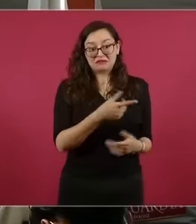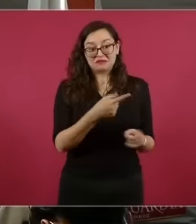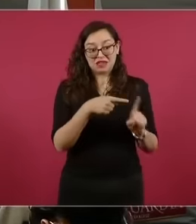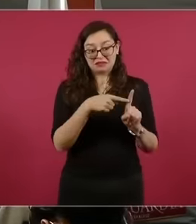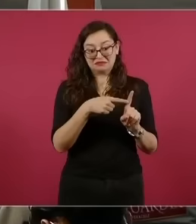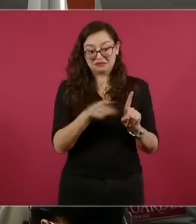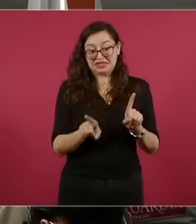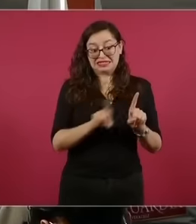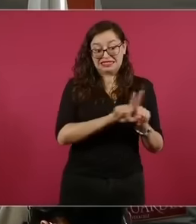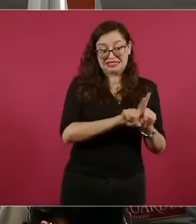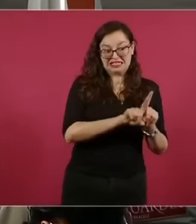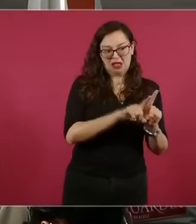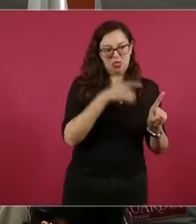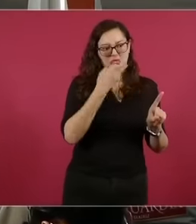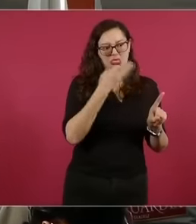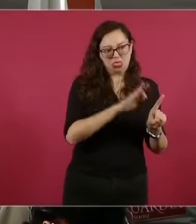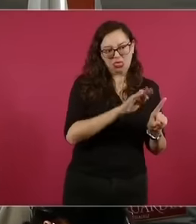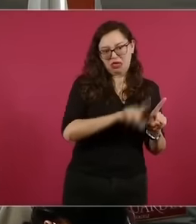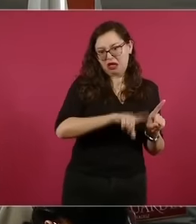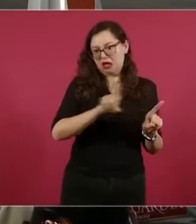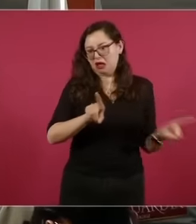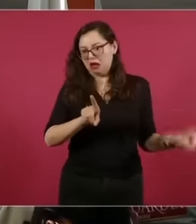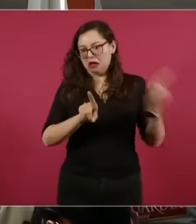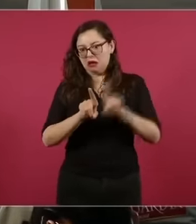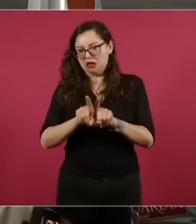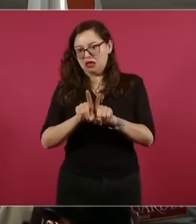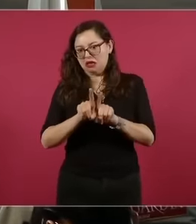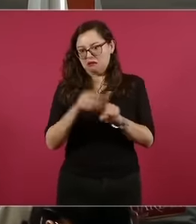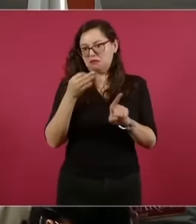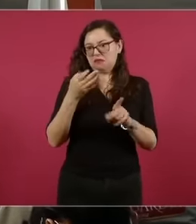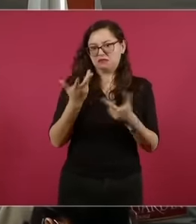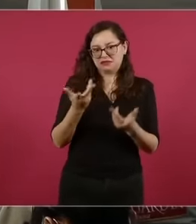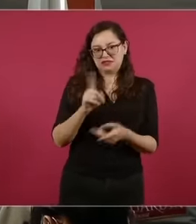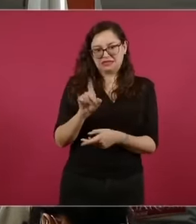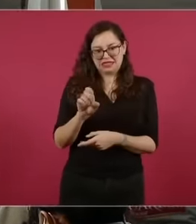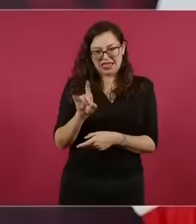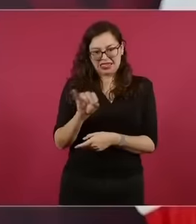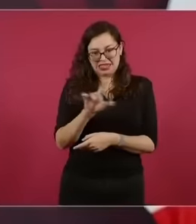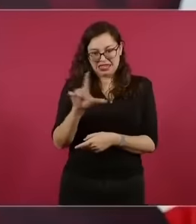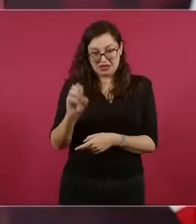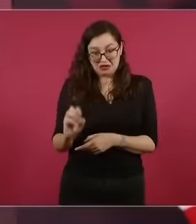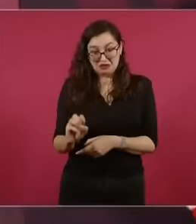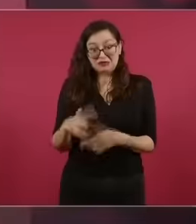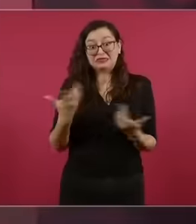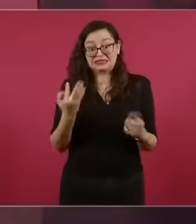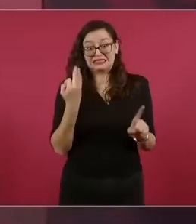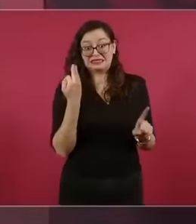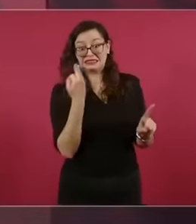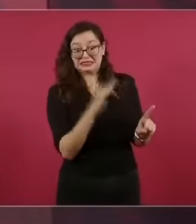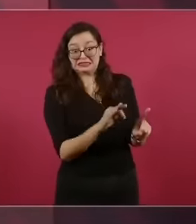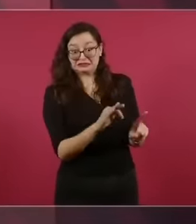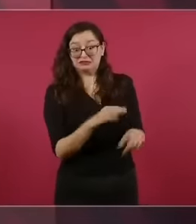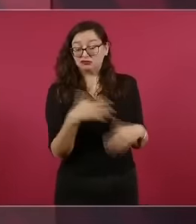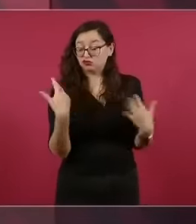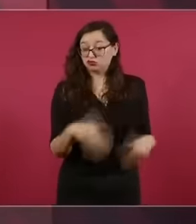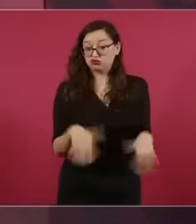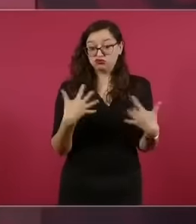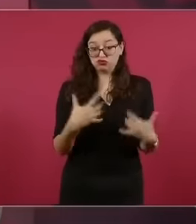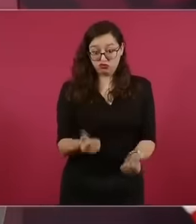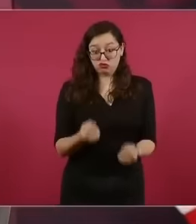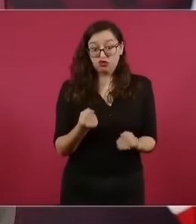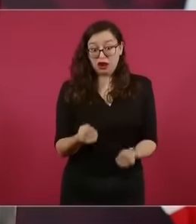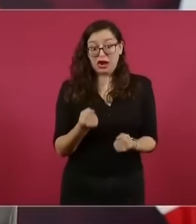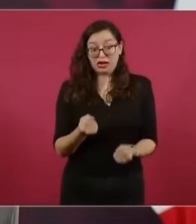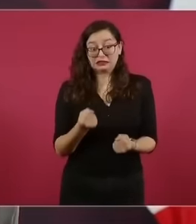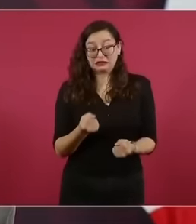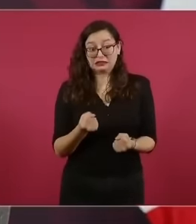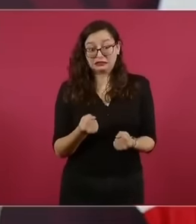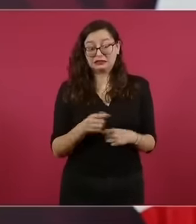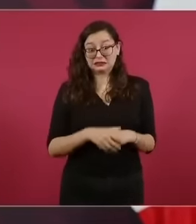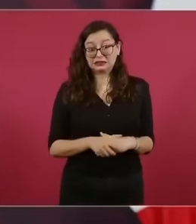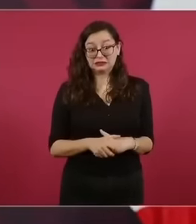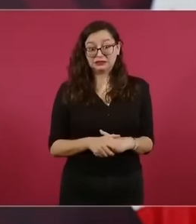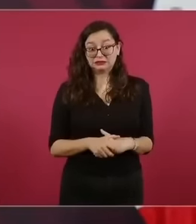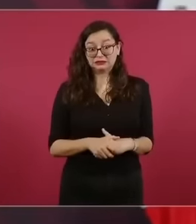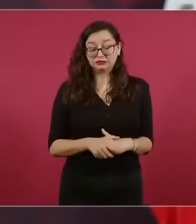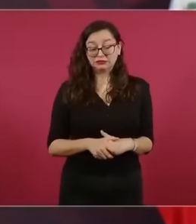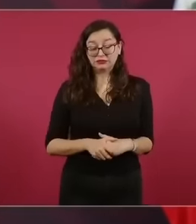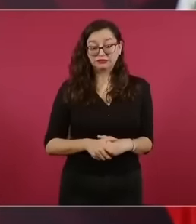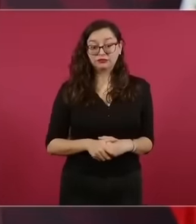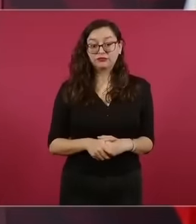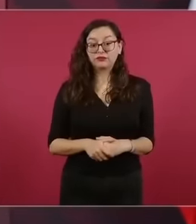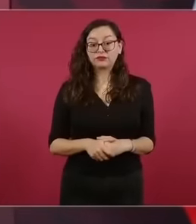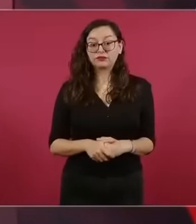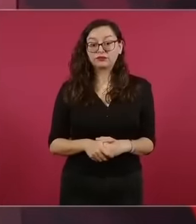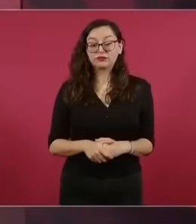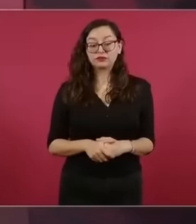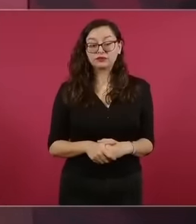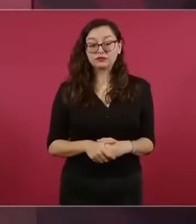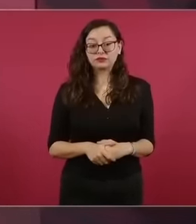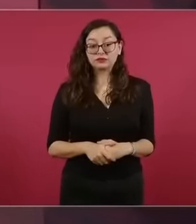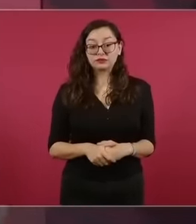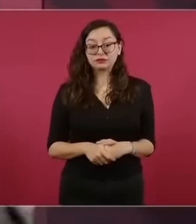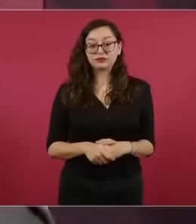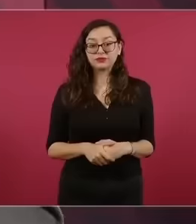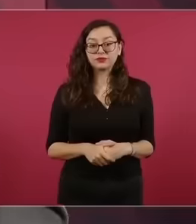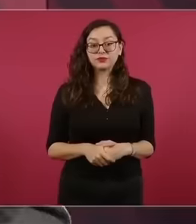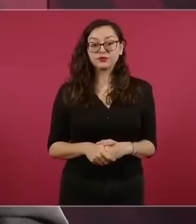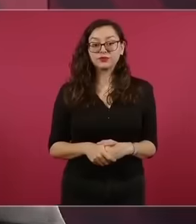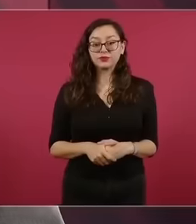and left with Cedillo but the betrayal was strong, it's nothing more than the fact that he